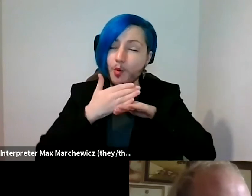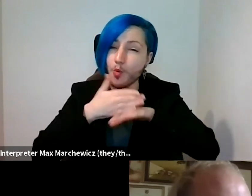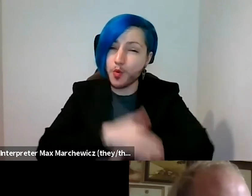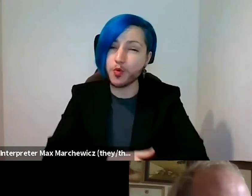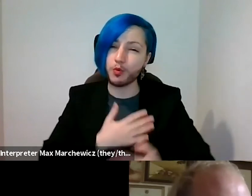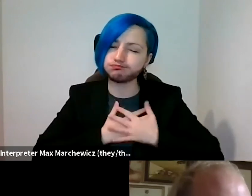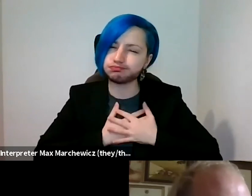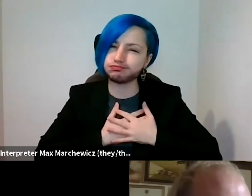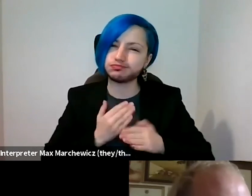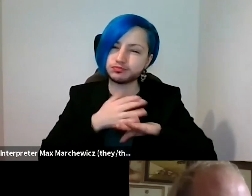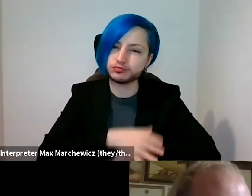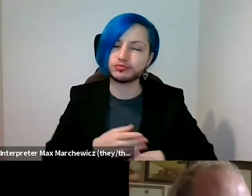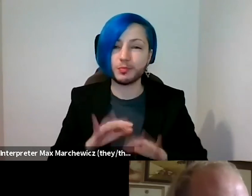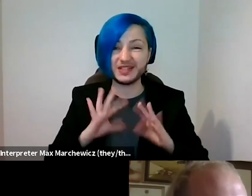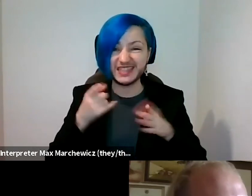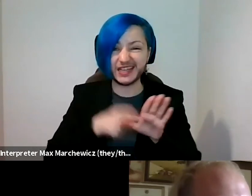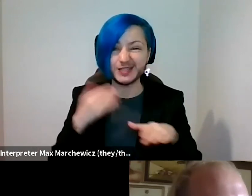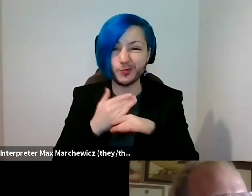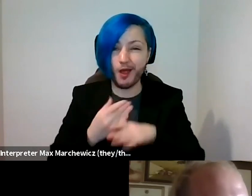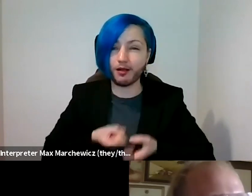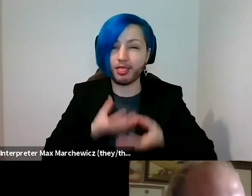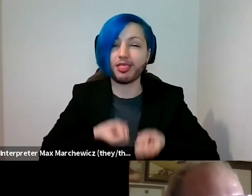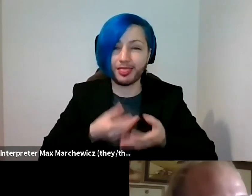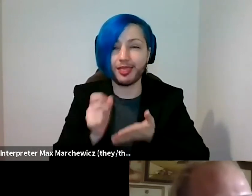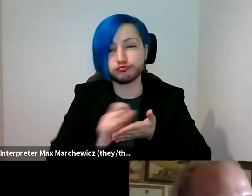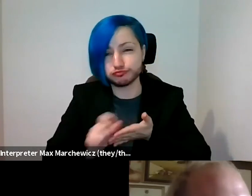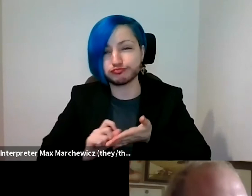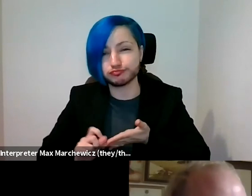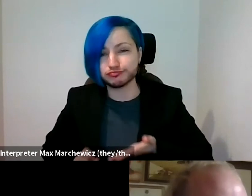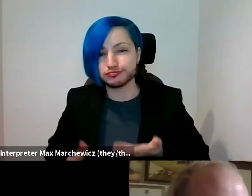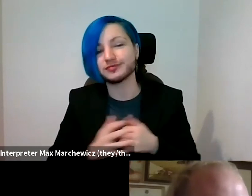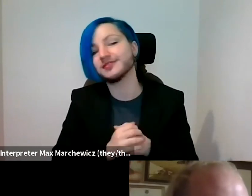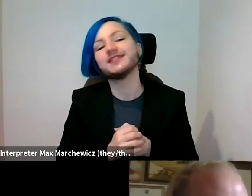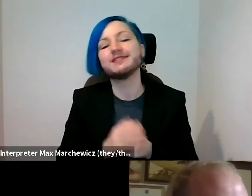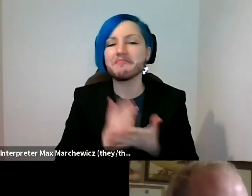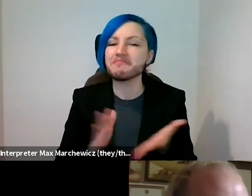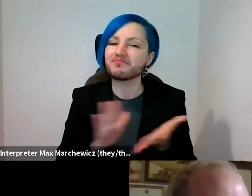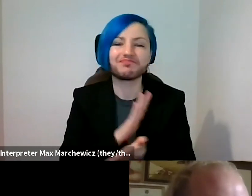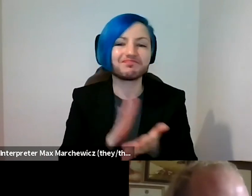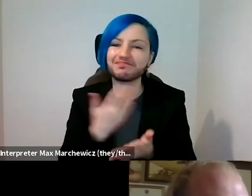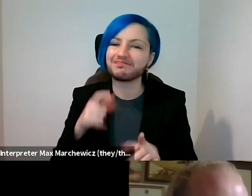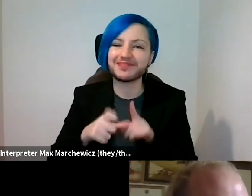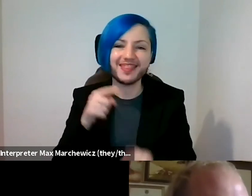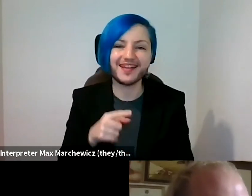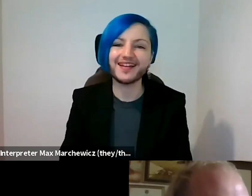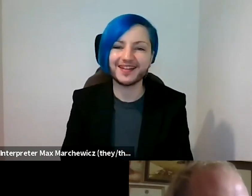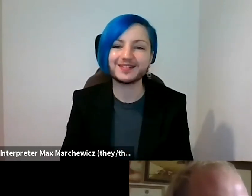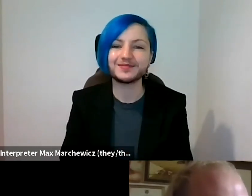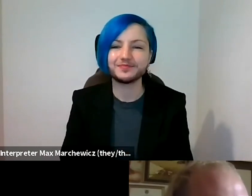going on for about a decade, oh. Yeah, but I'm really happy that I've done it, because I really believe in the project,